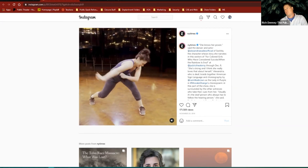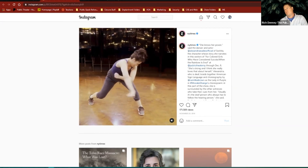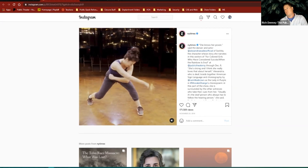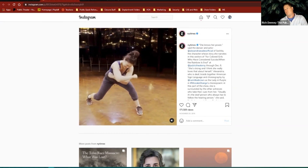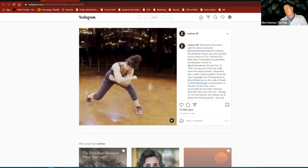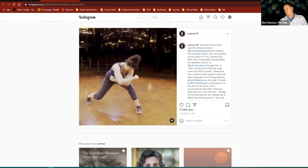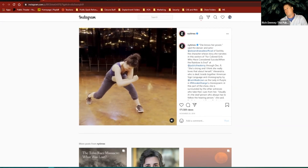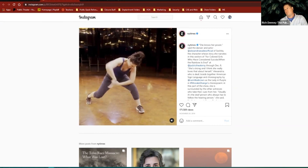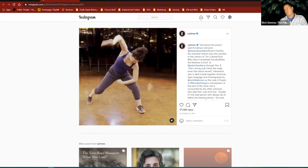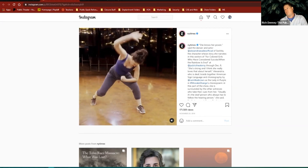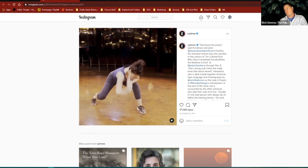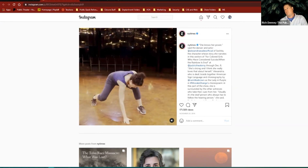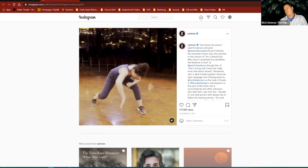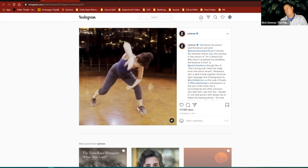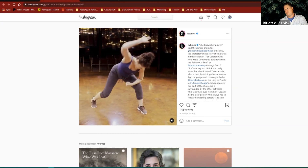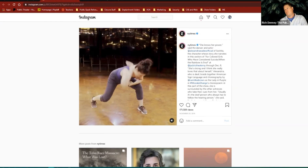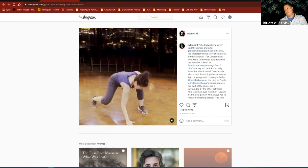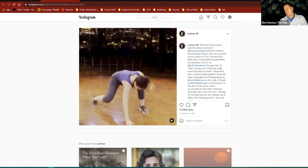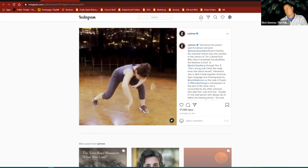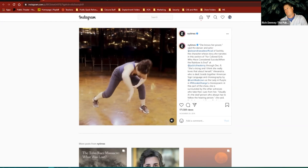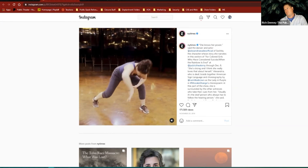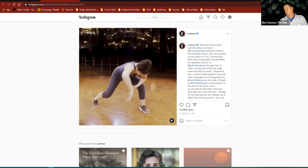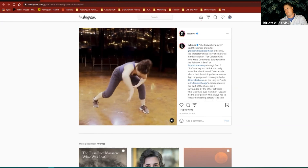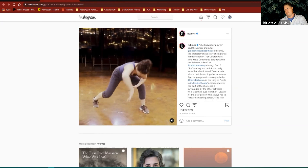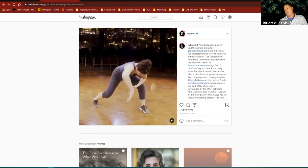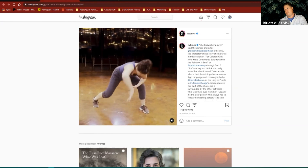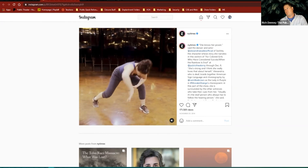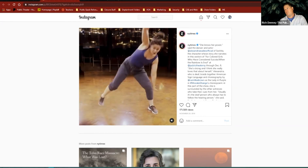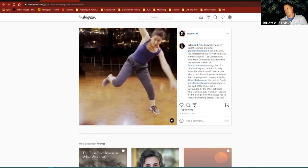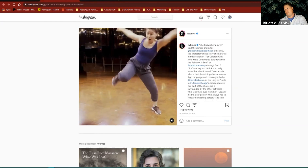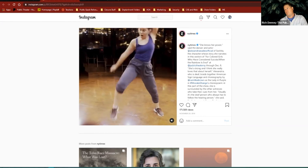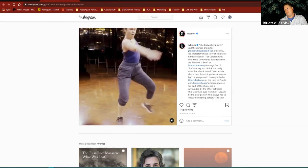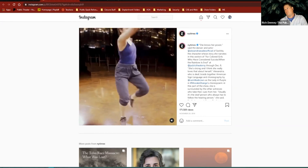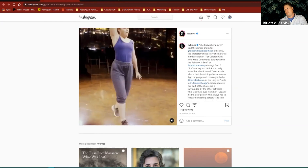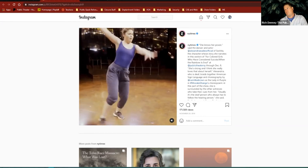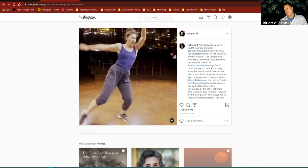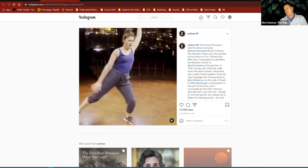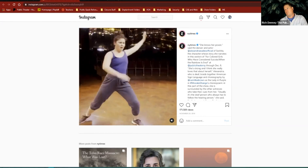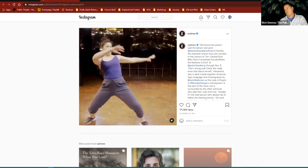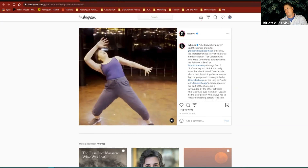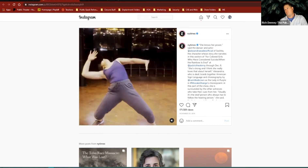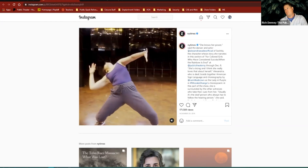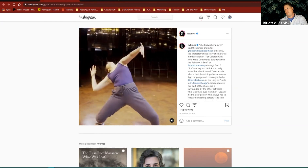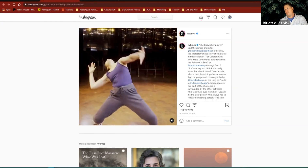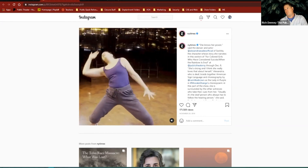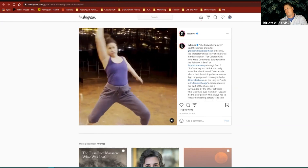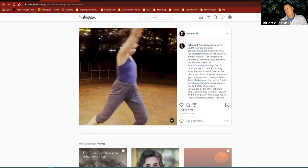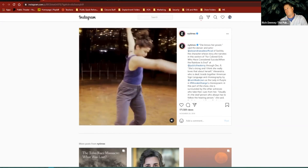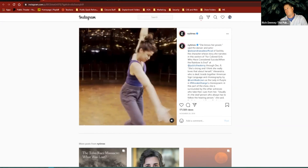Eight counts, get thrown unawares, fall out the ring, and